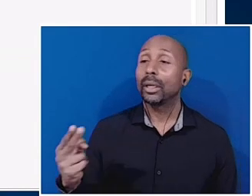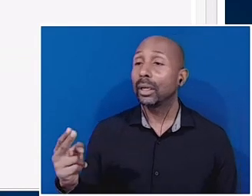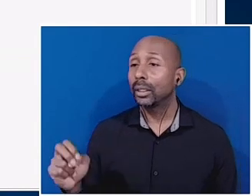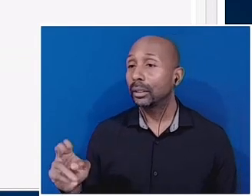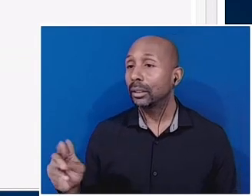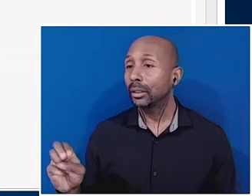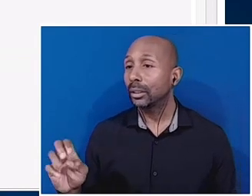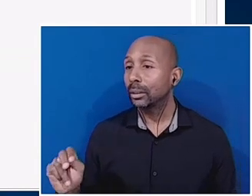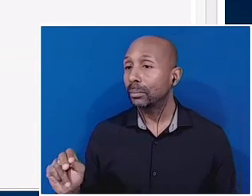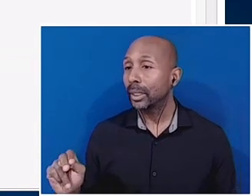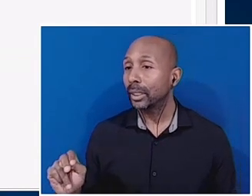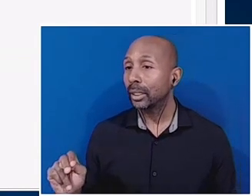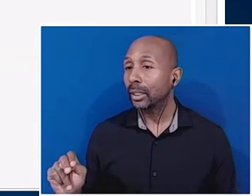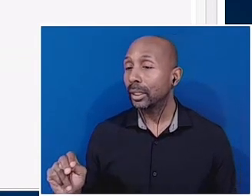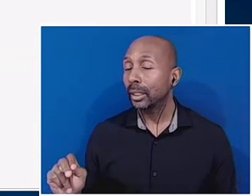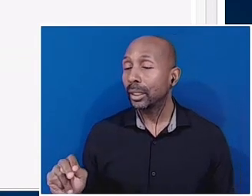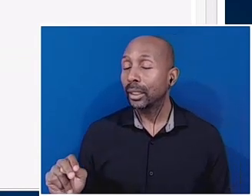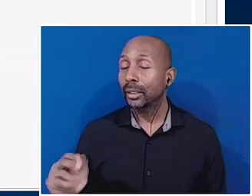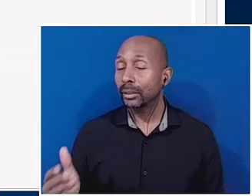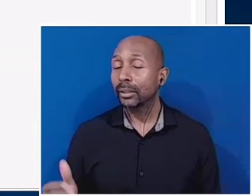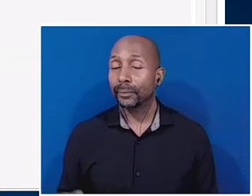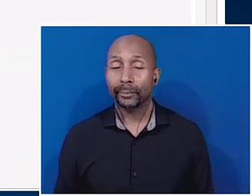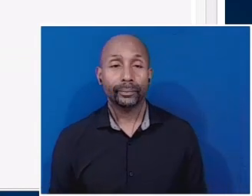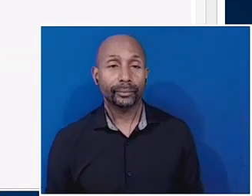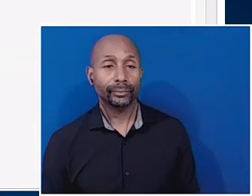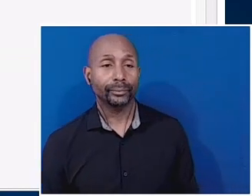No, I would just- the main reason for this